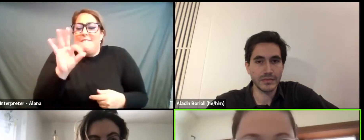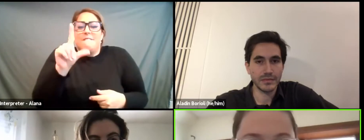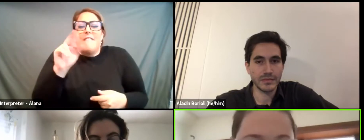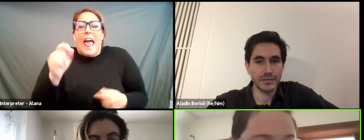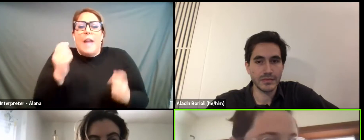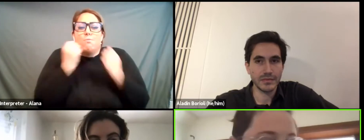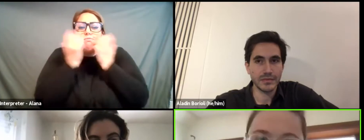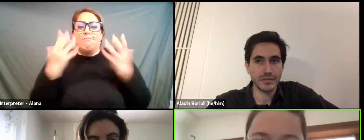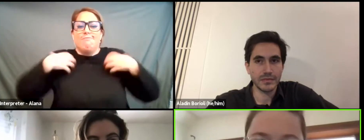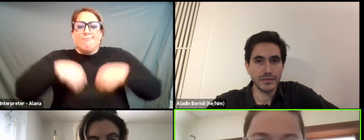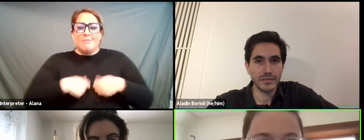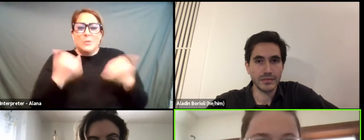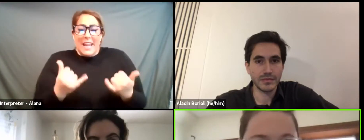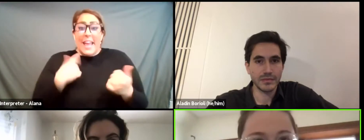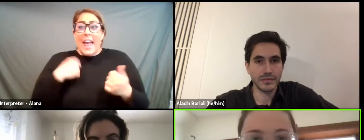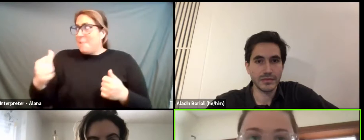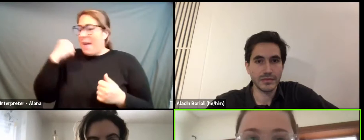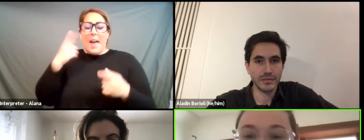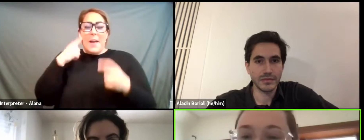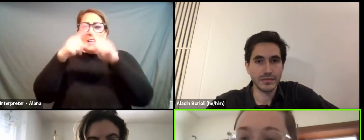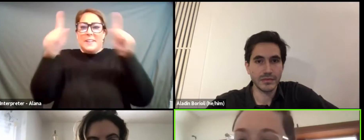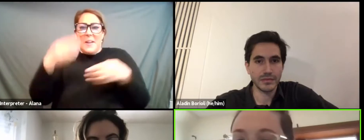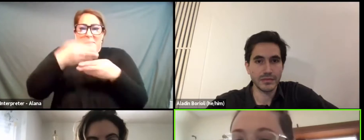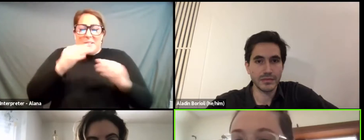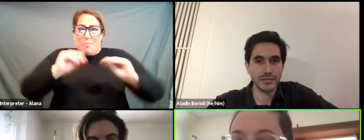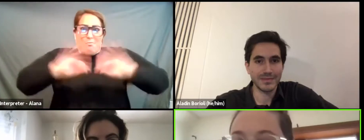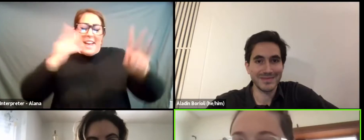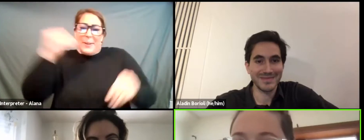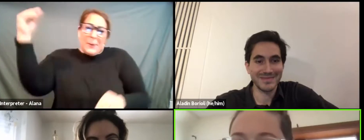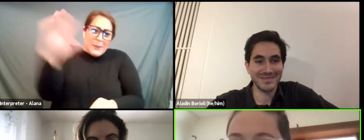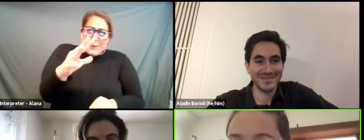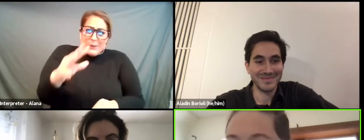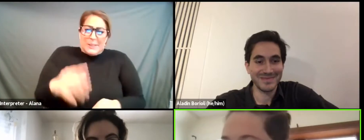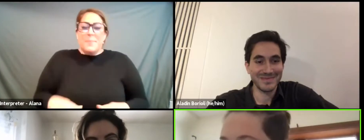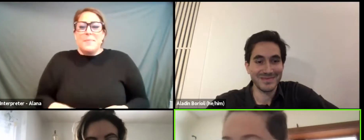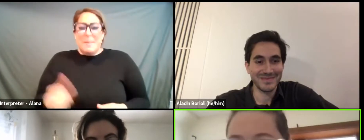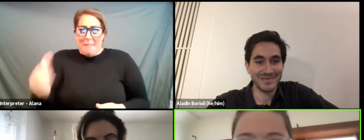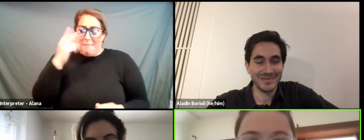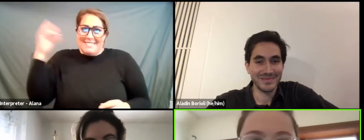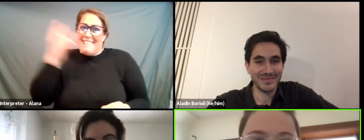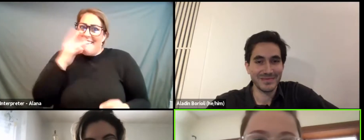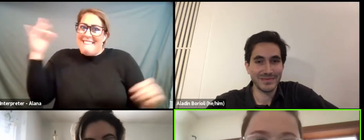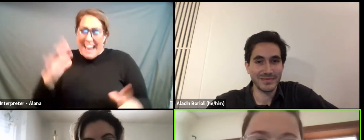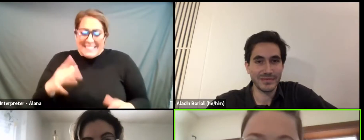some bright windows so a lot of light behind me. So my role at the Best Bees Company